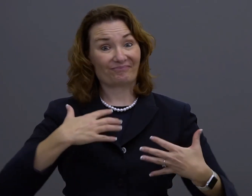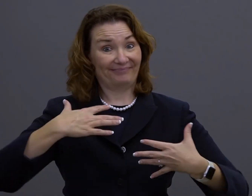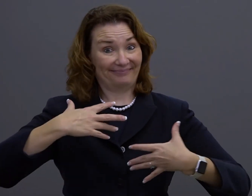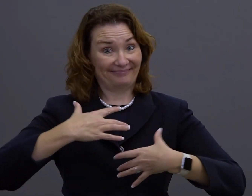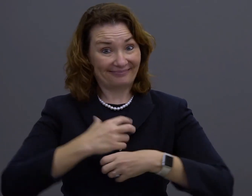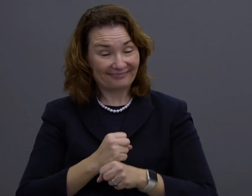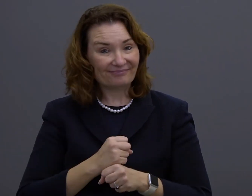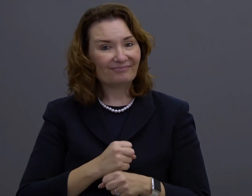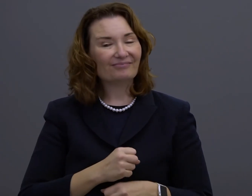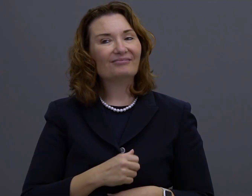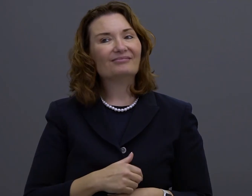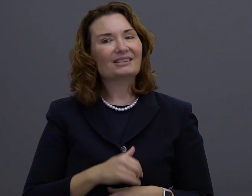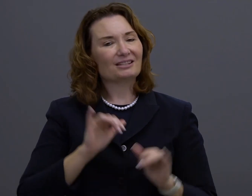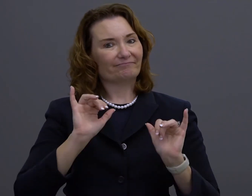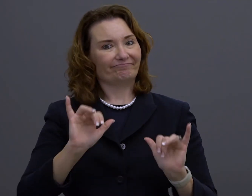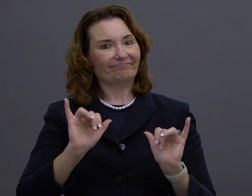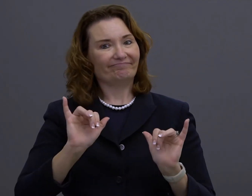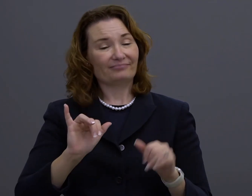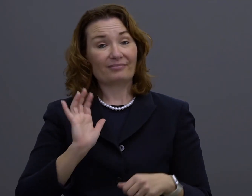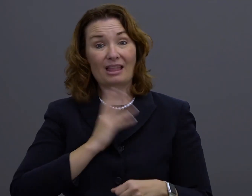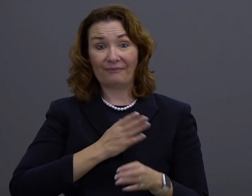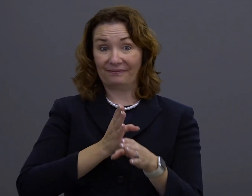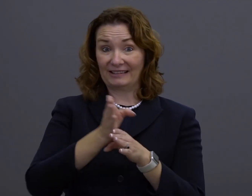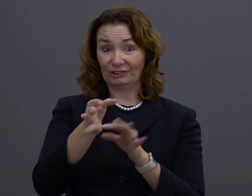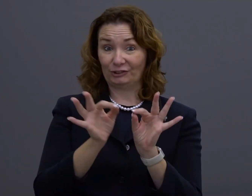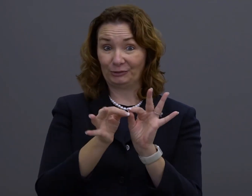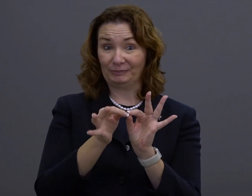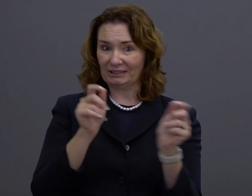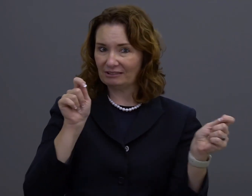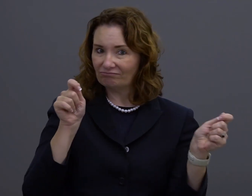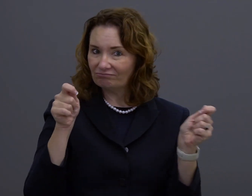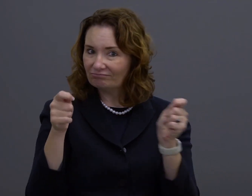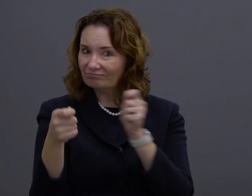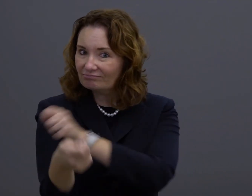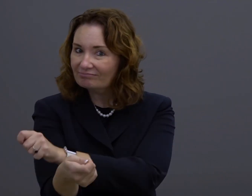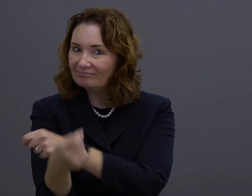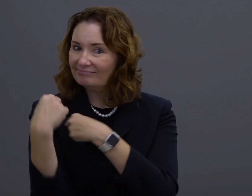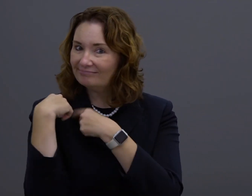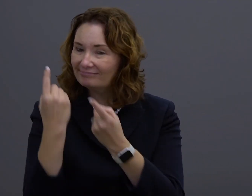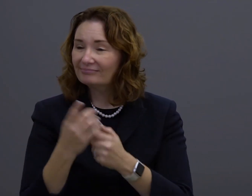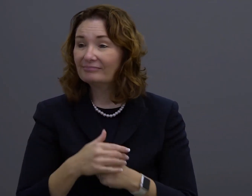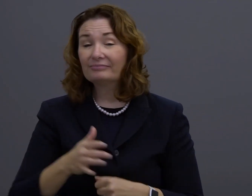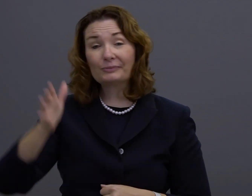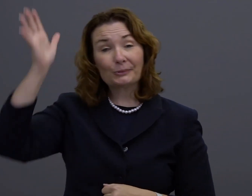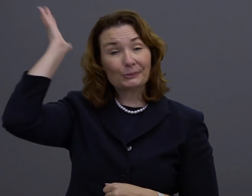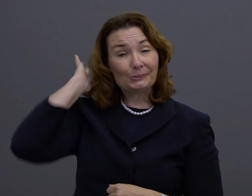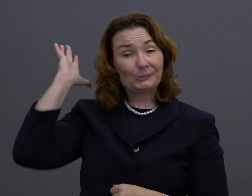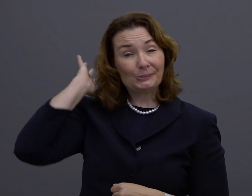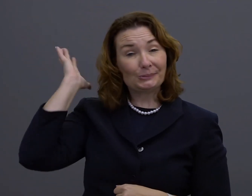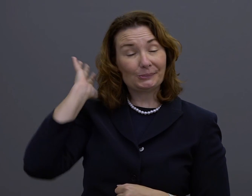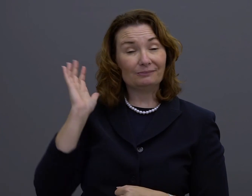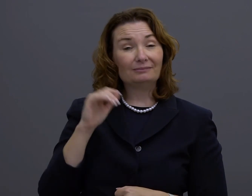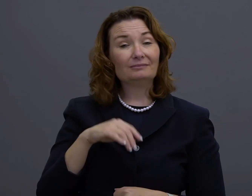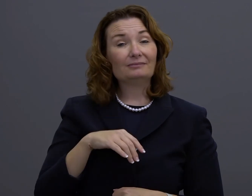In summary, the field of interpreting has evolved over time. In the old days,